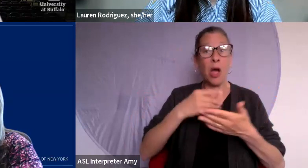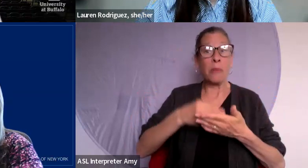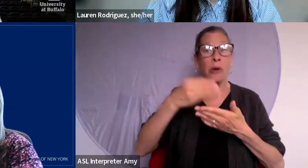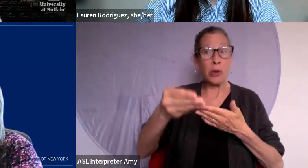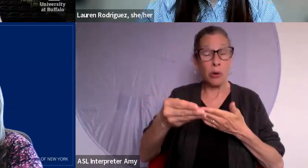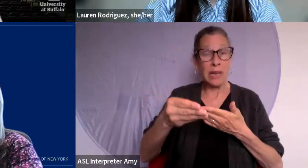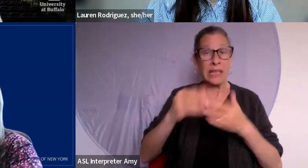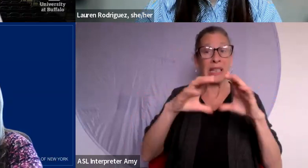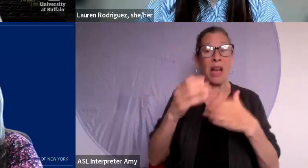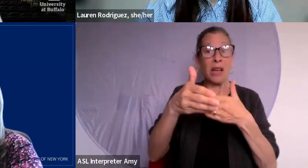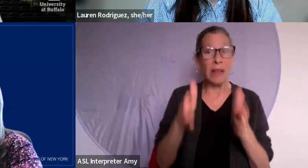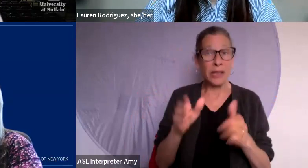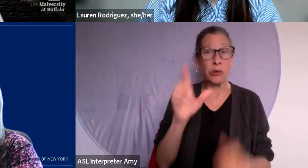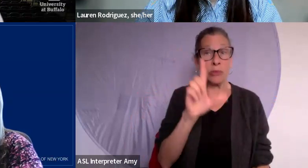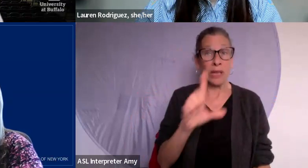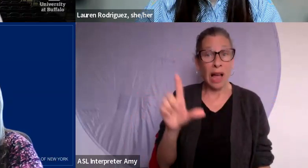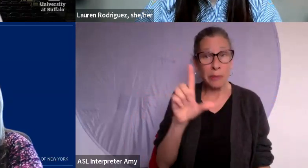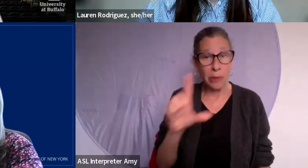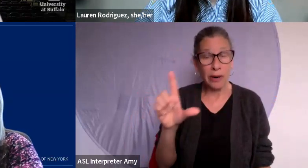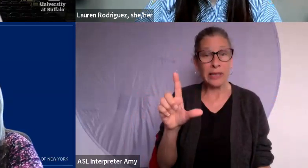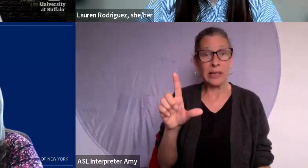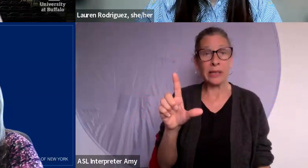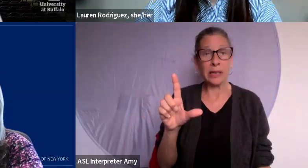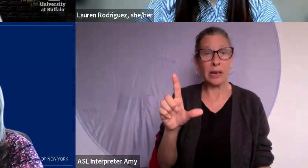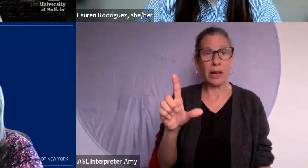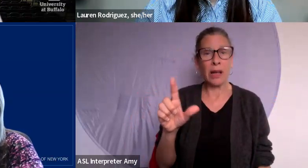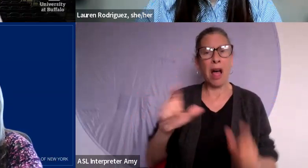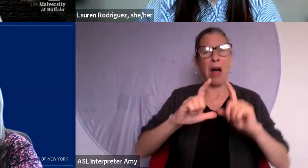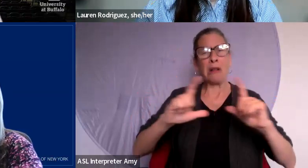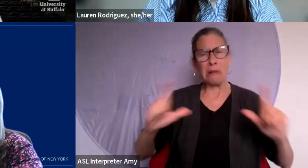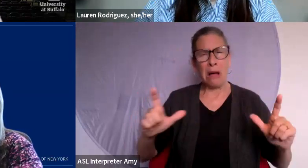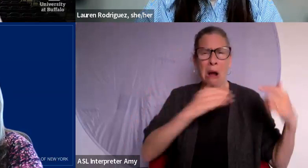classrooms, libraries, very large set of responsibilities.